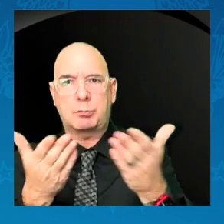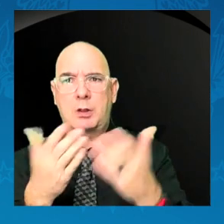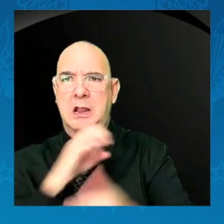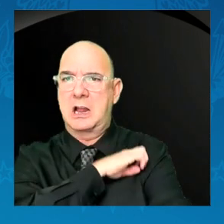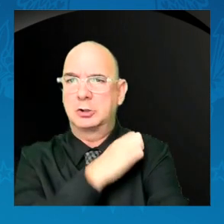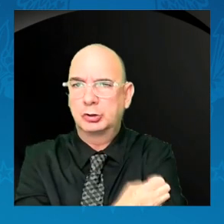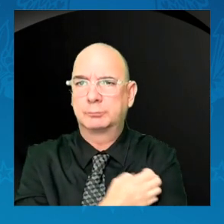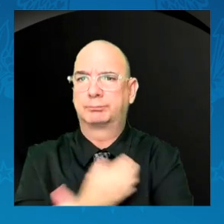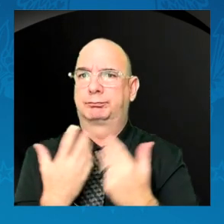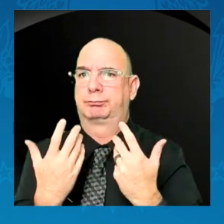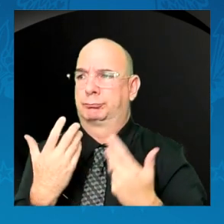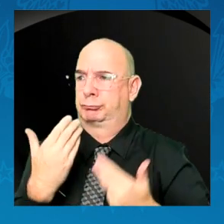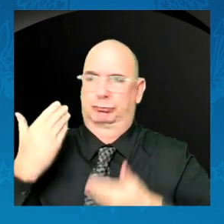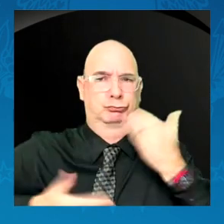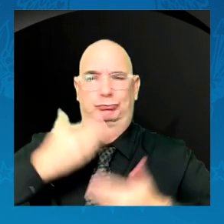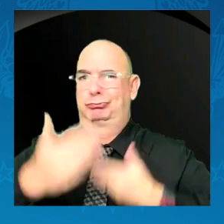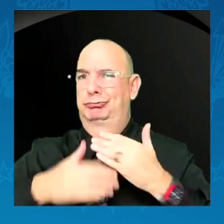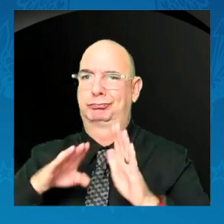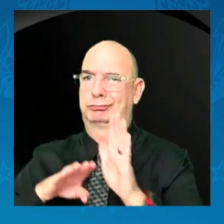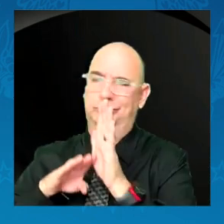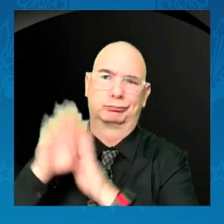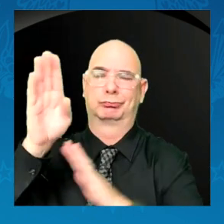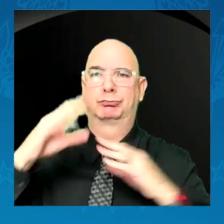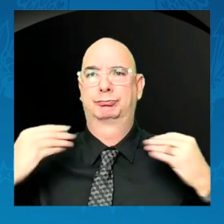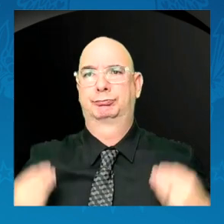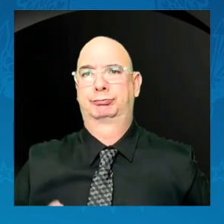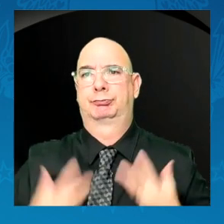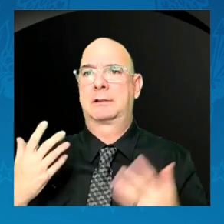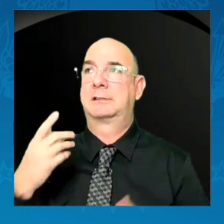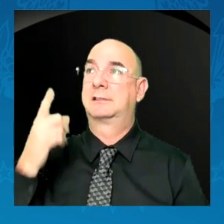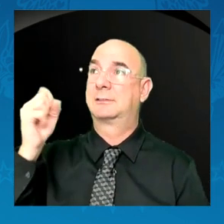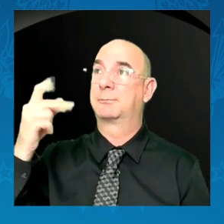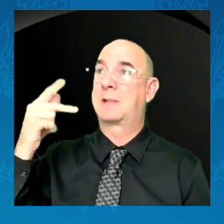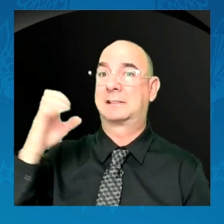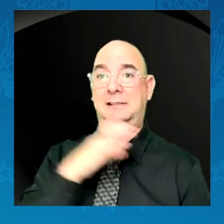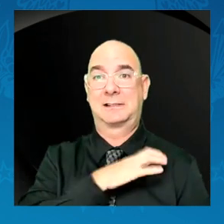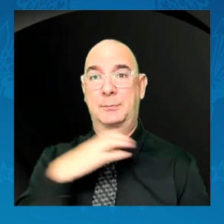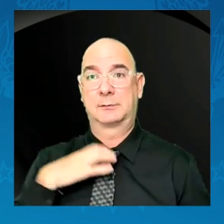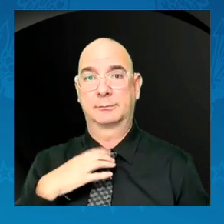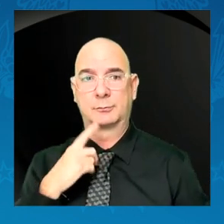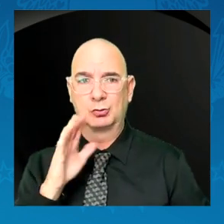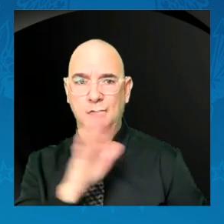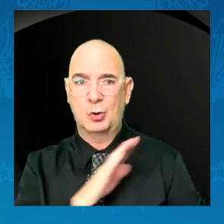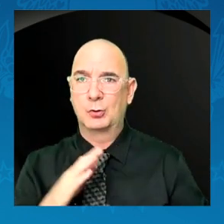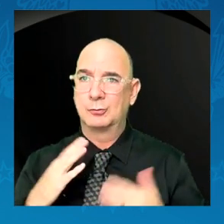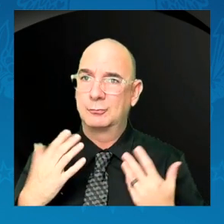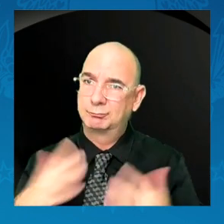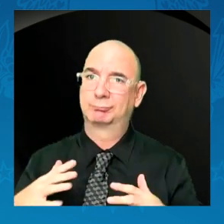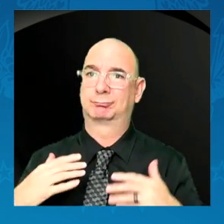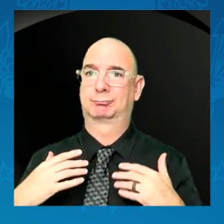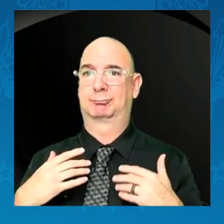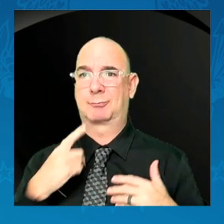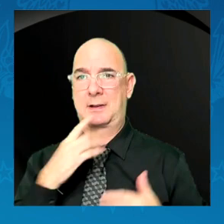We appreciate the focus that you and the National Space Council bring to our nation's role in space and as an organization.